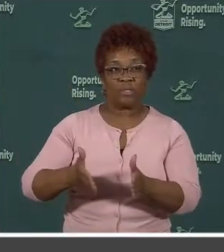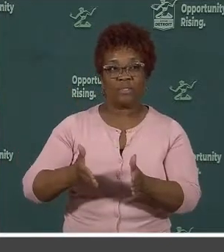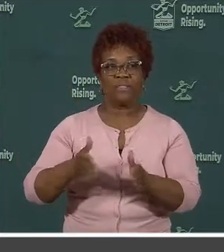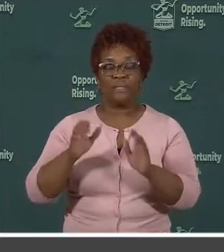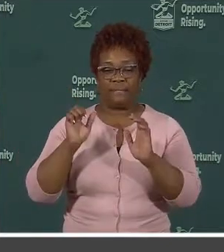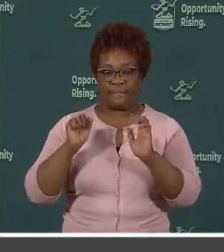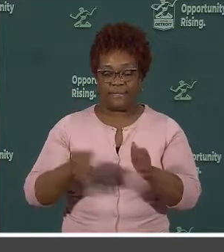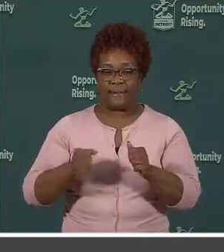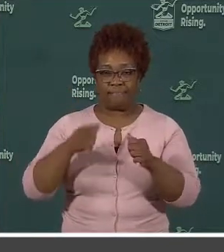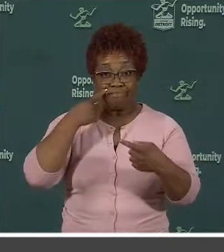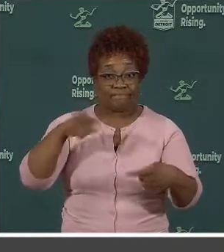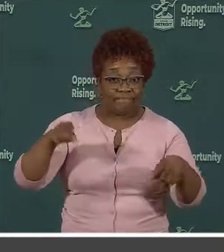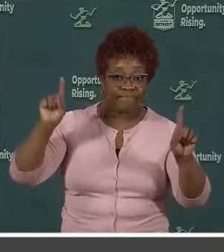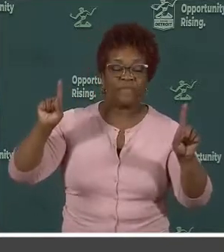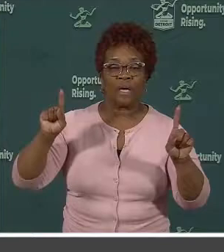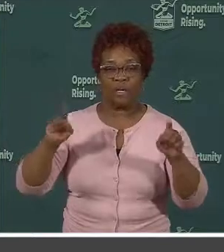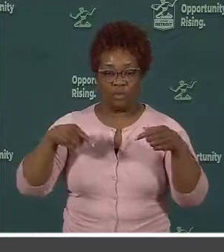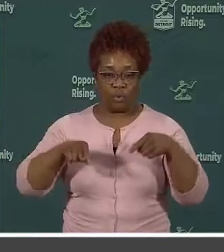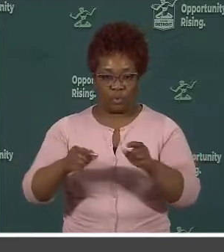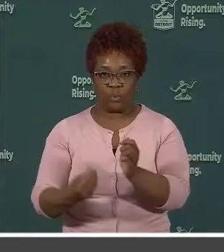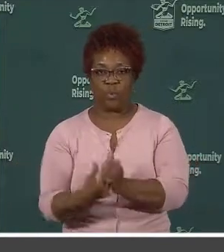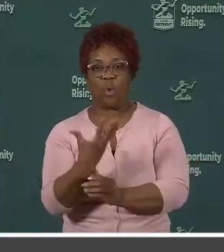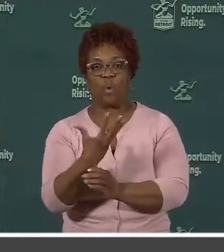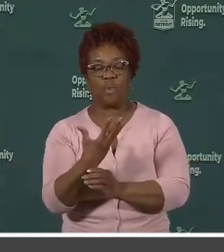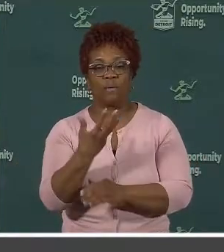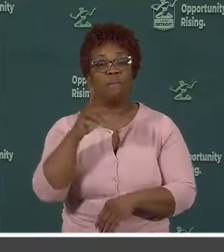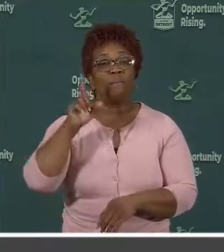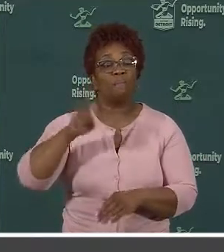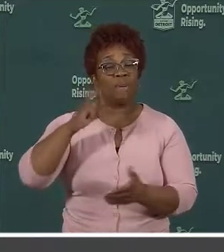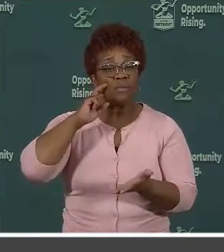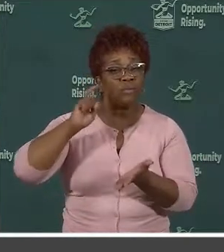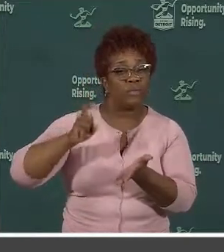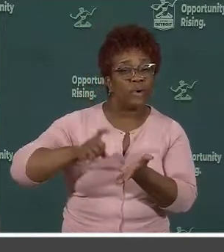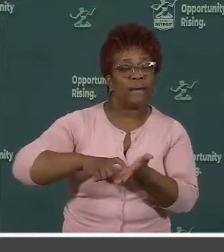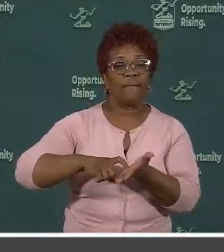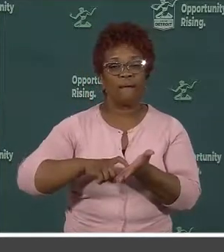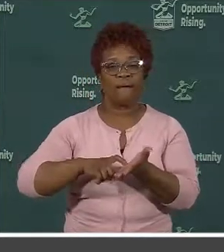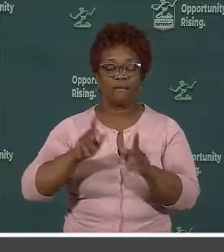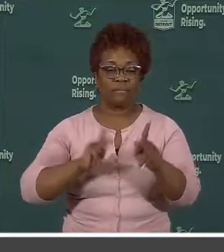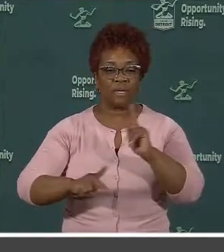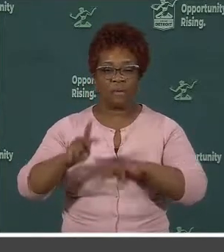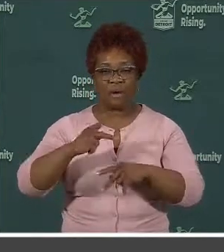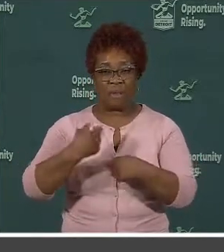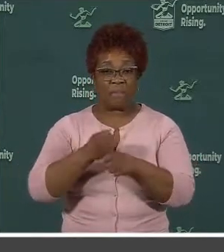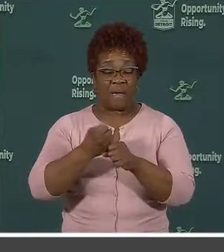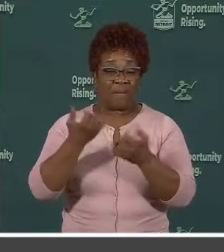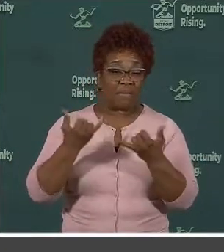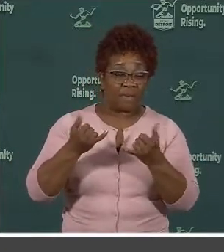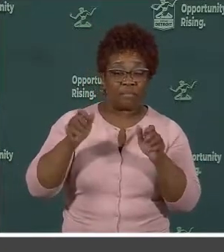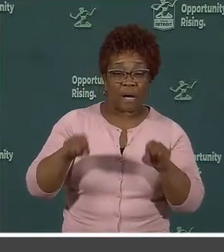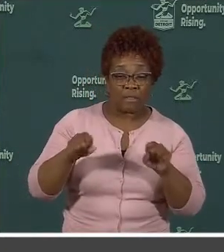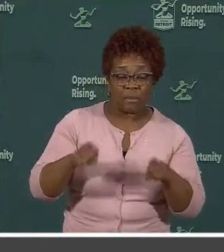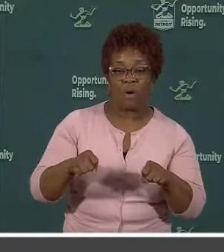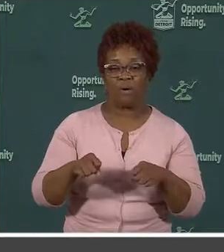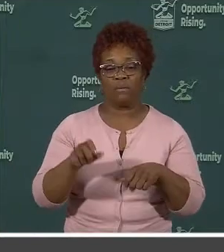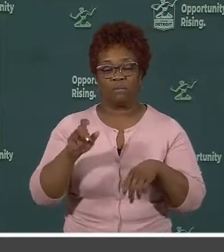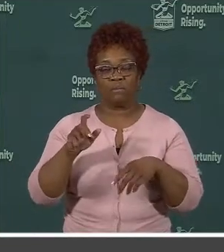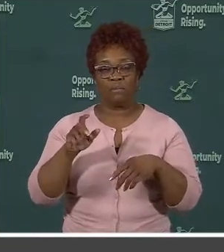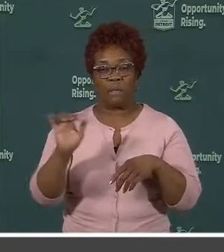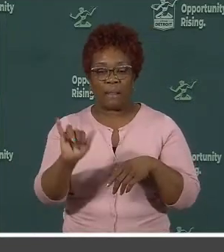OF GROWTH WE MUST ACKNOWLEDGE THOSE WHO MADE THIS RESURGENCE POSSIBLE SUCH AS LONG TERM RESIDENTS CITY WORKERS